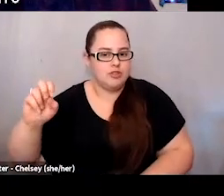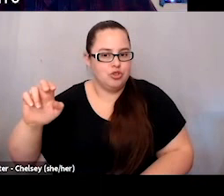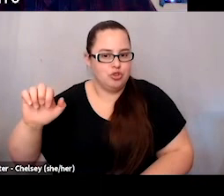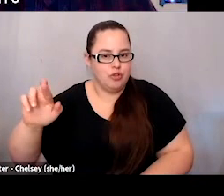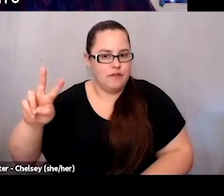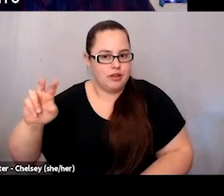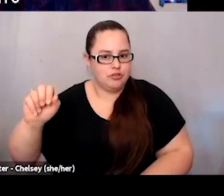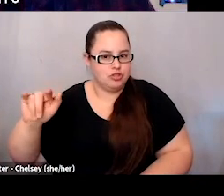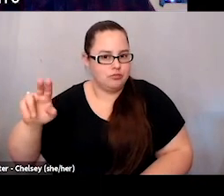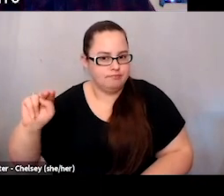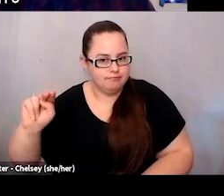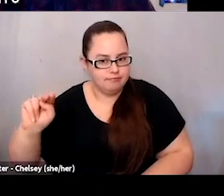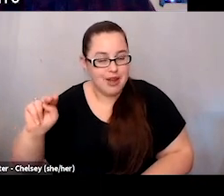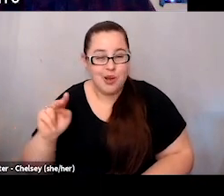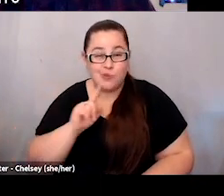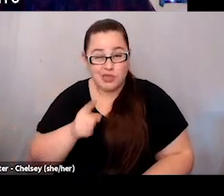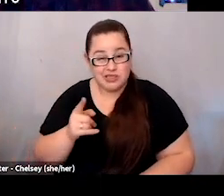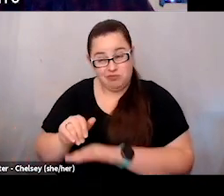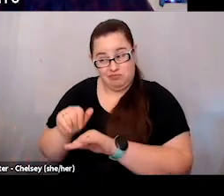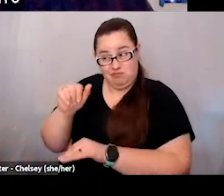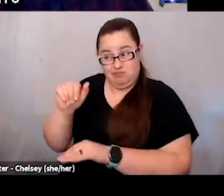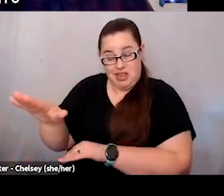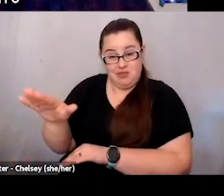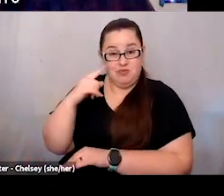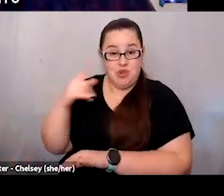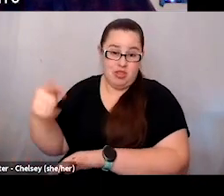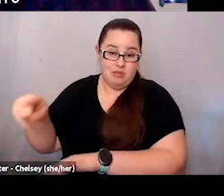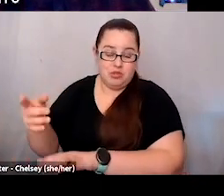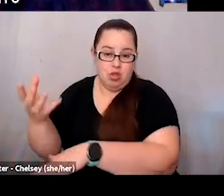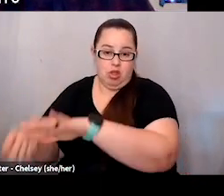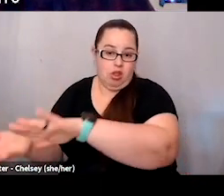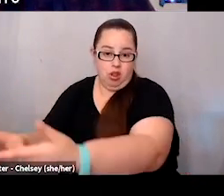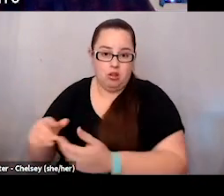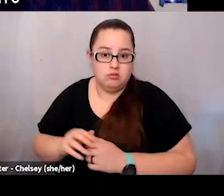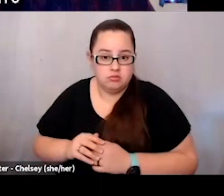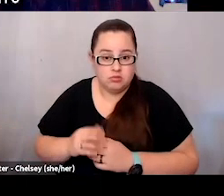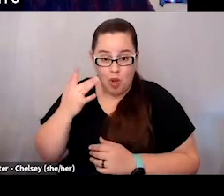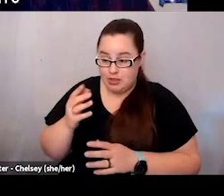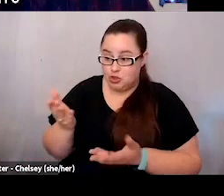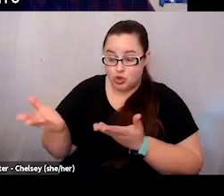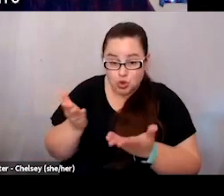where they sent Native Americans to die because they were underserved in these locations,